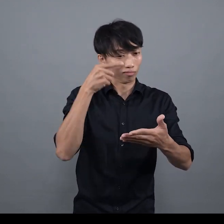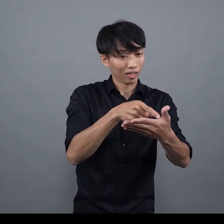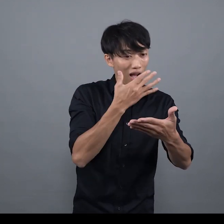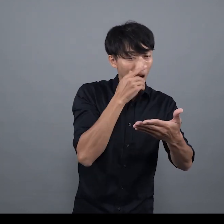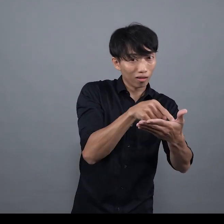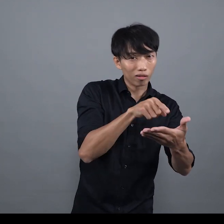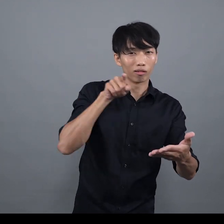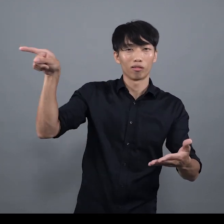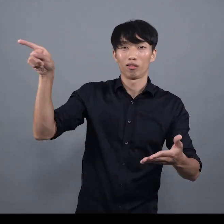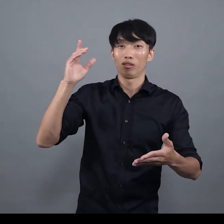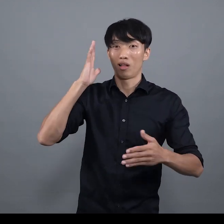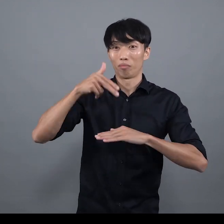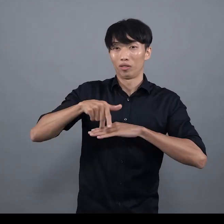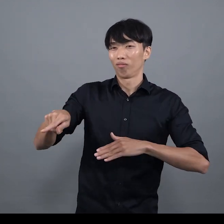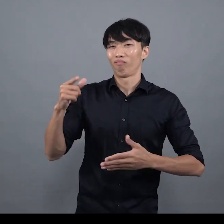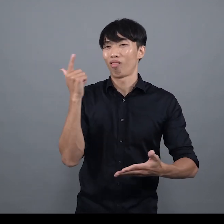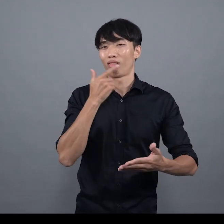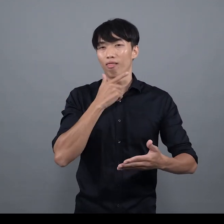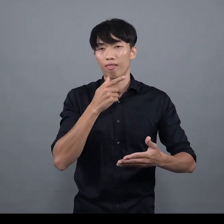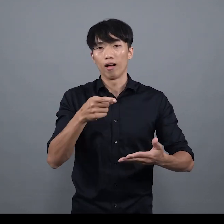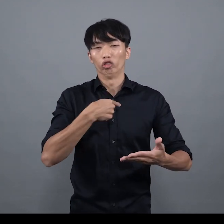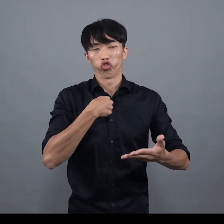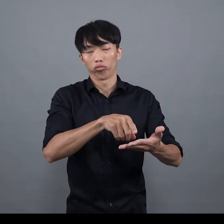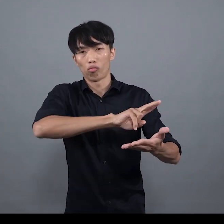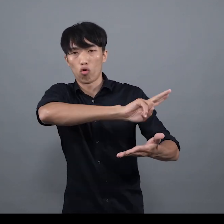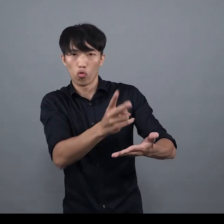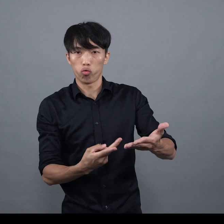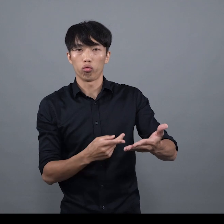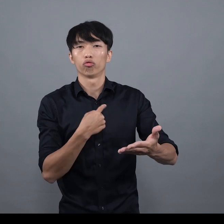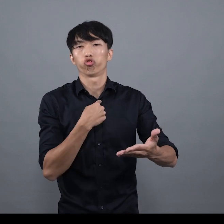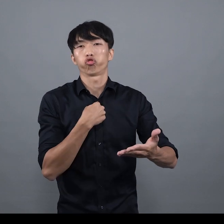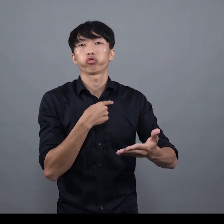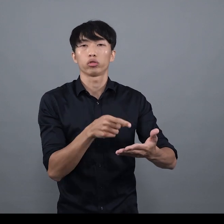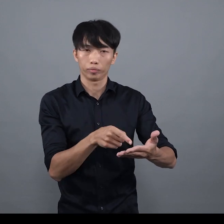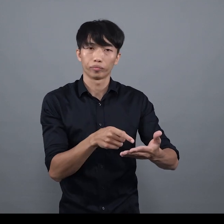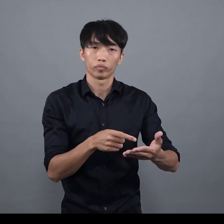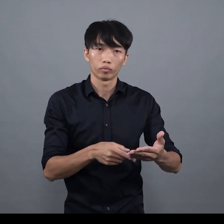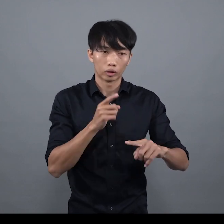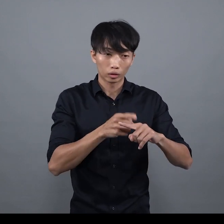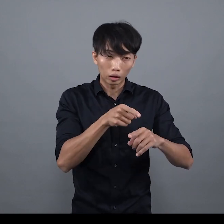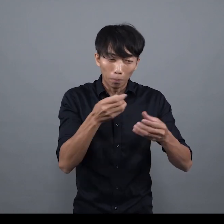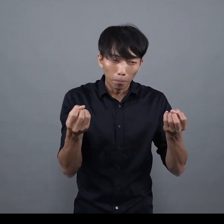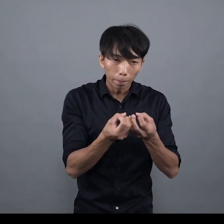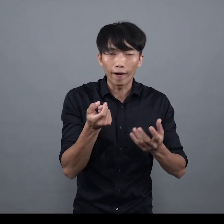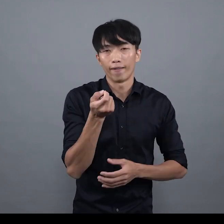I think Kuramata, he didn’t like the first blue He has changed the design while he was installing